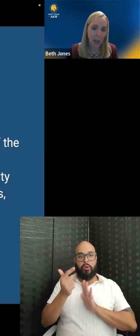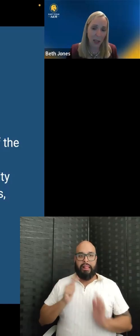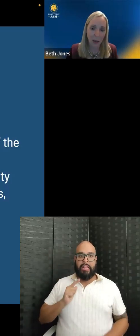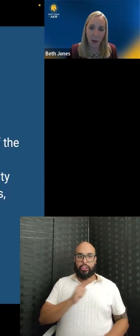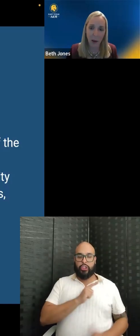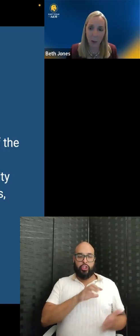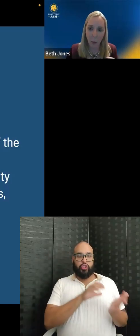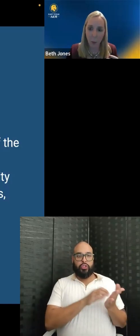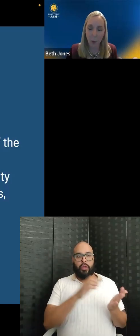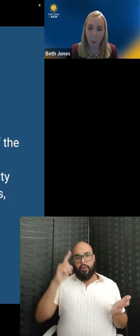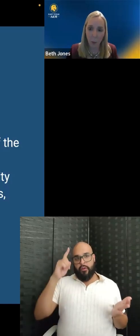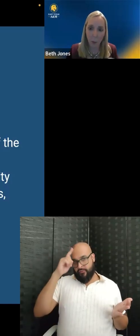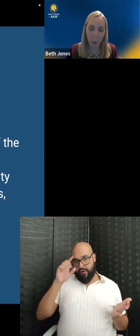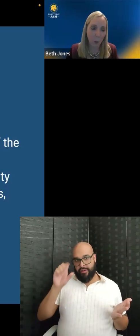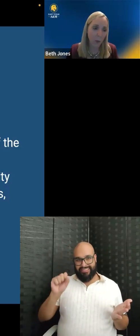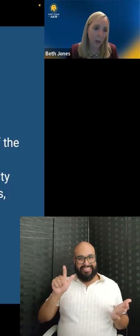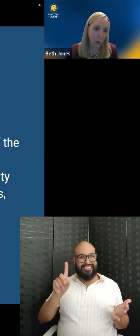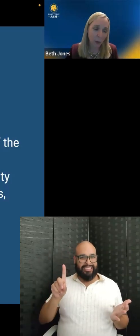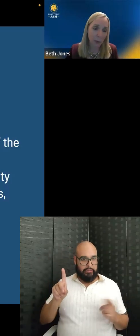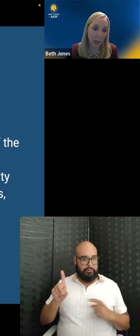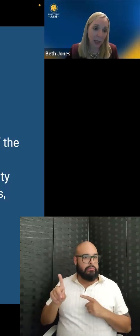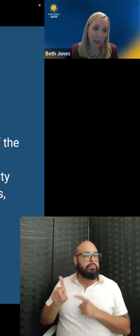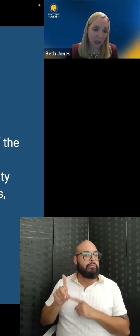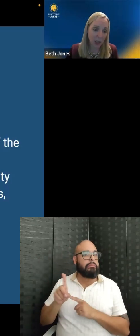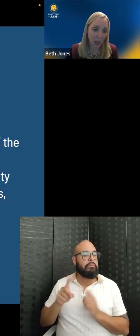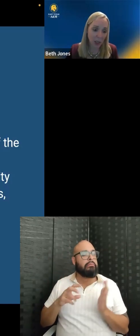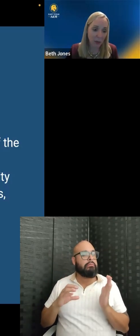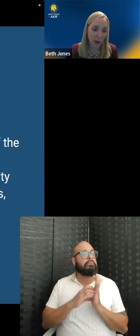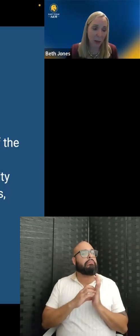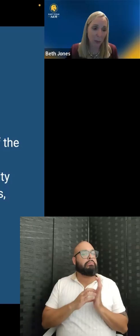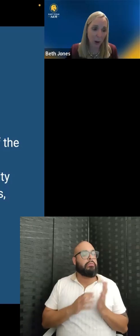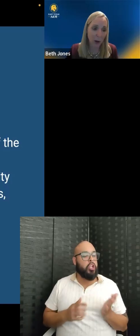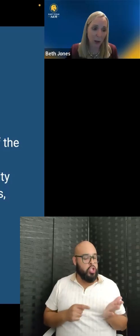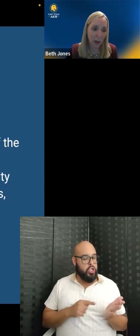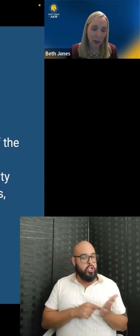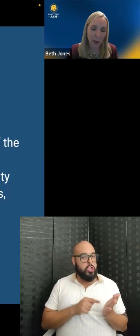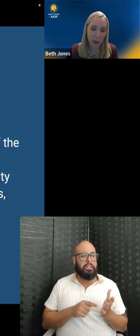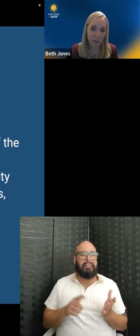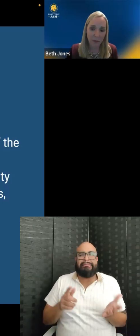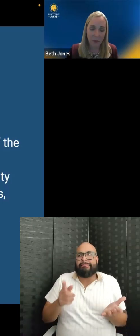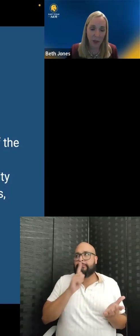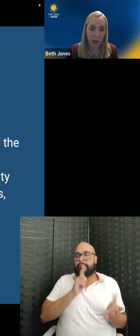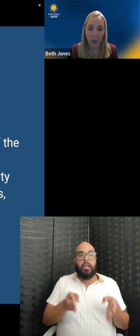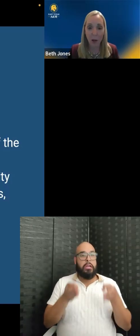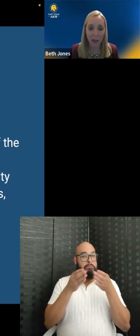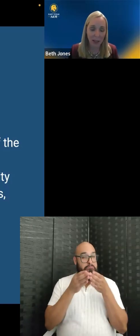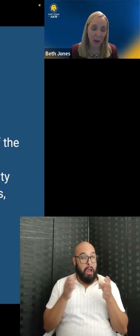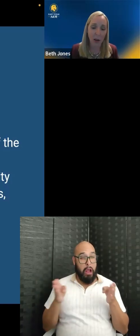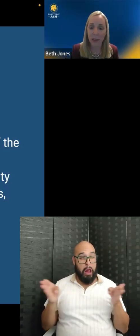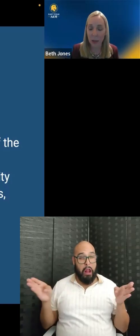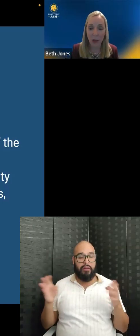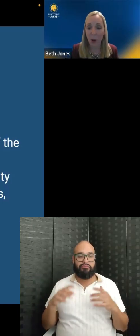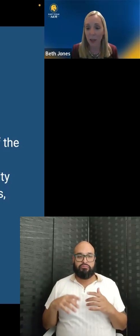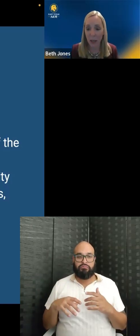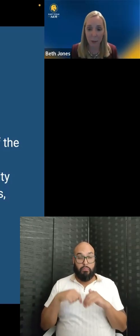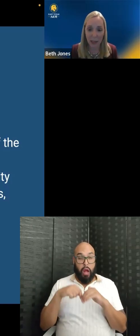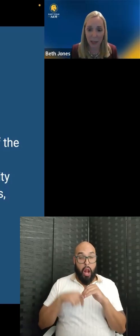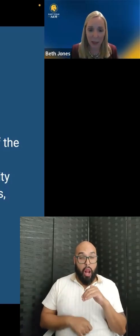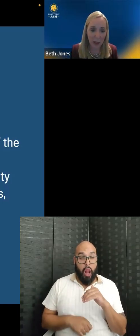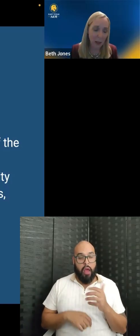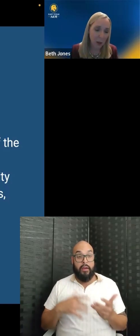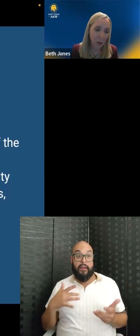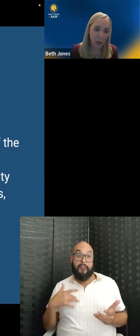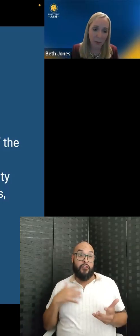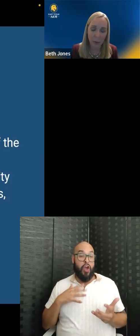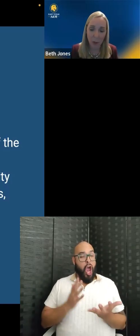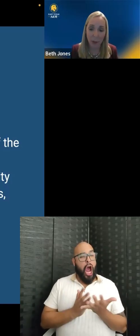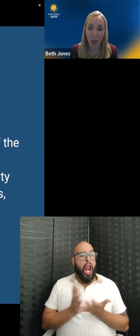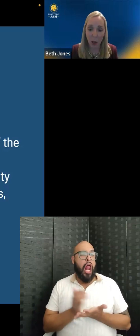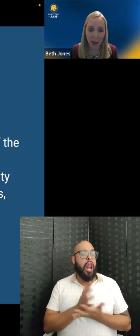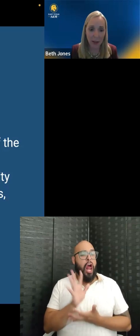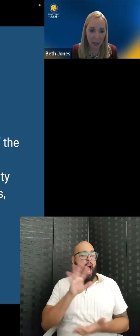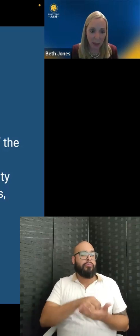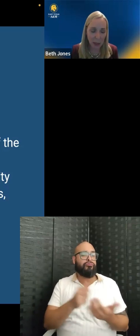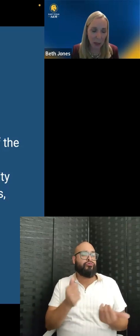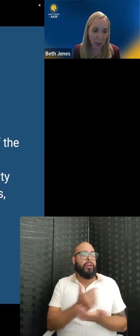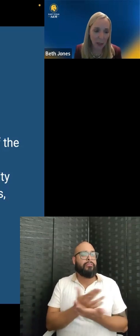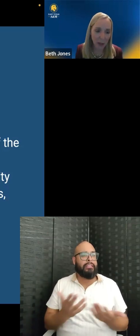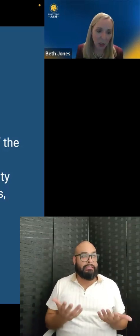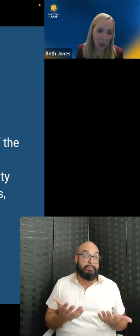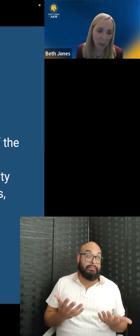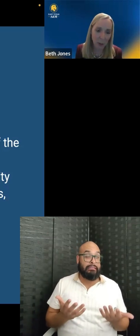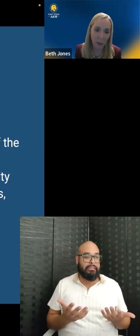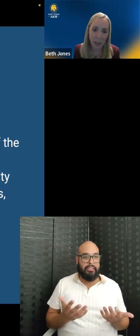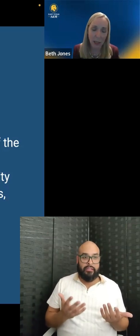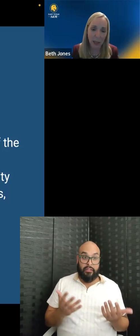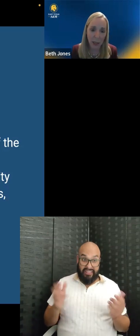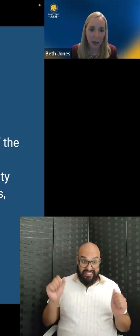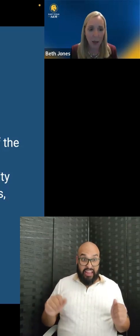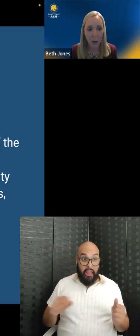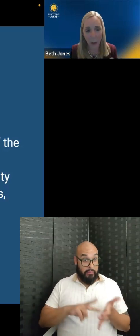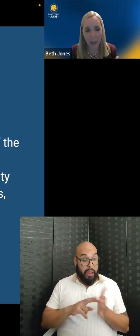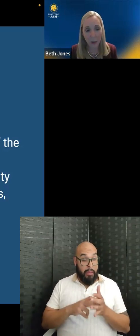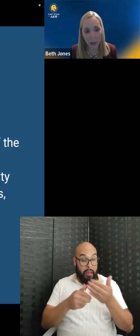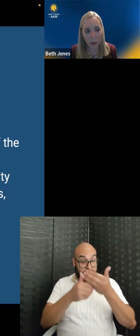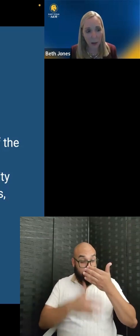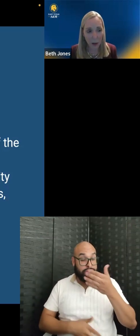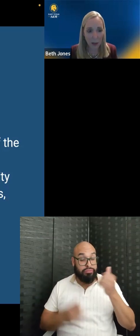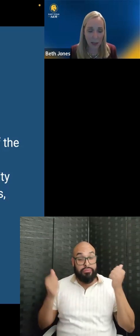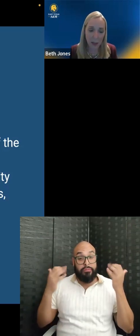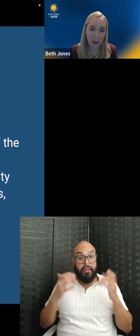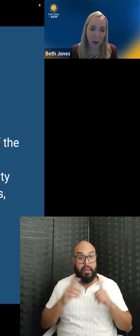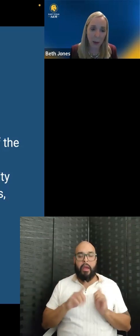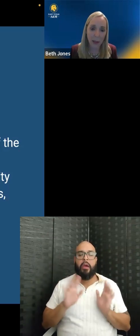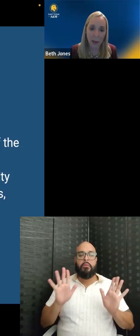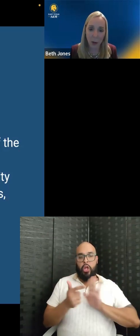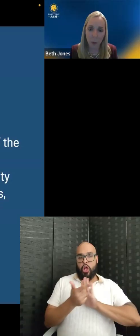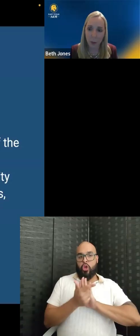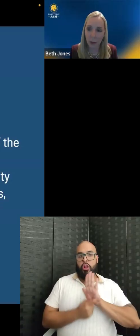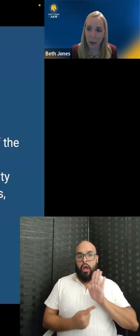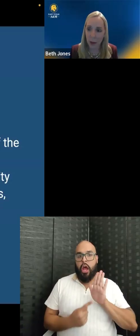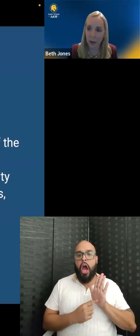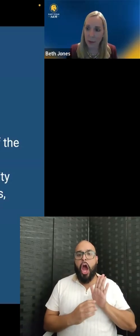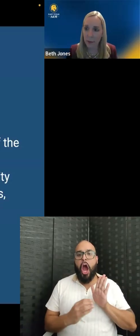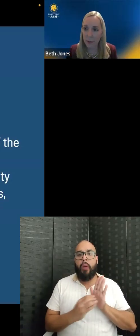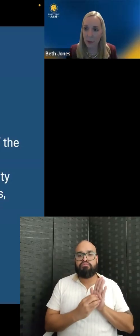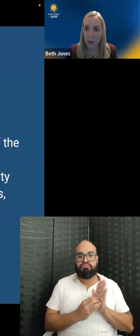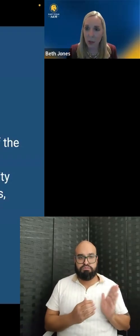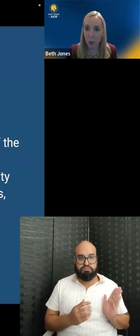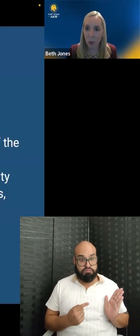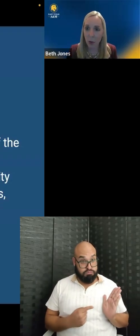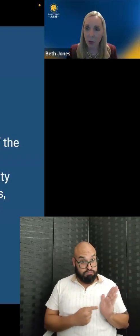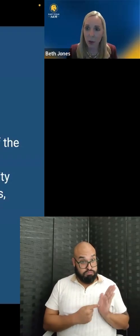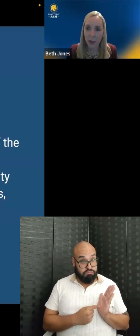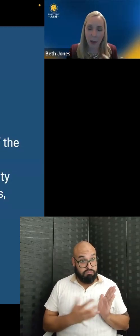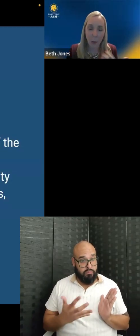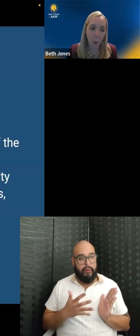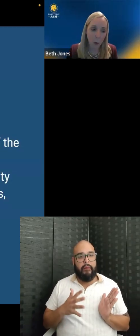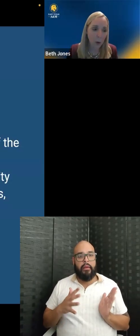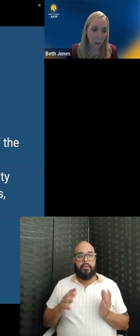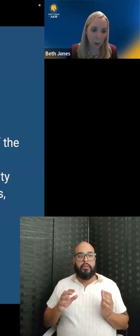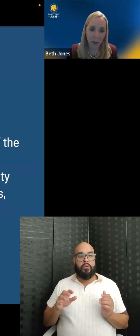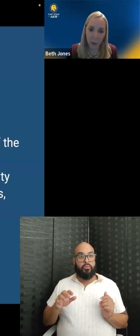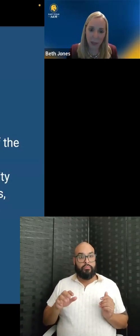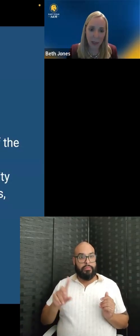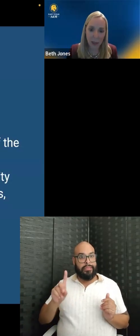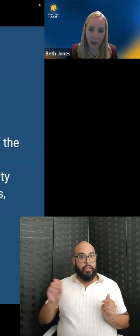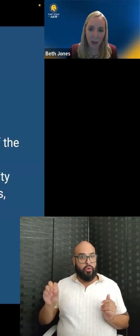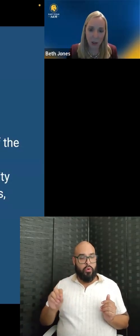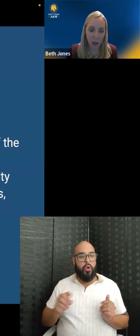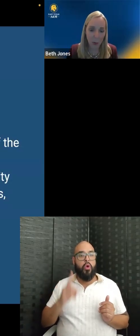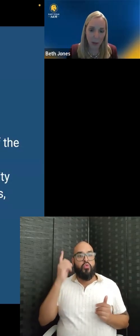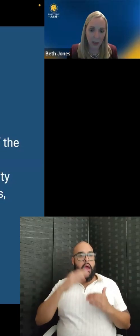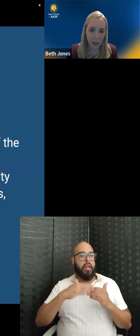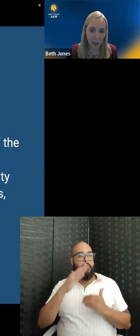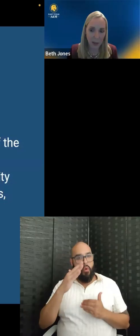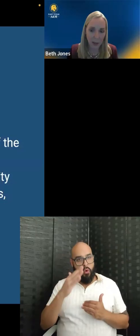And, basically it's just, it's a very broad, seems all-encompassing, could be a lot of things definition, but basically the way it's written in the law is it's a disorder and one or more of the basic psychological processes.